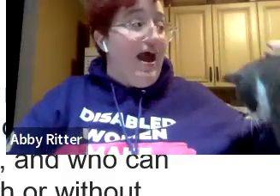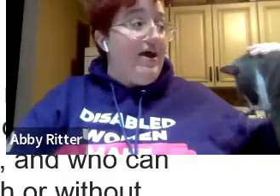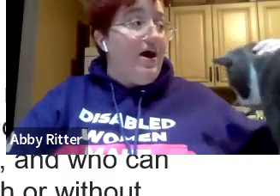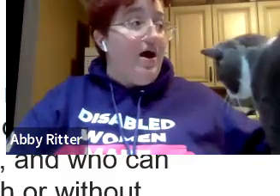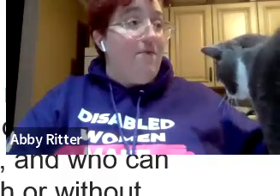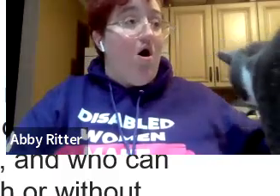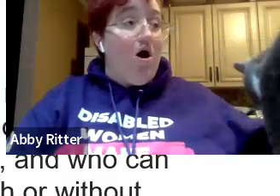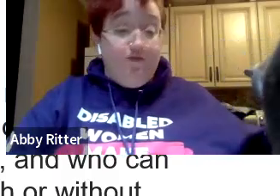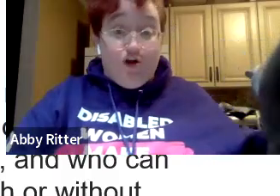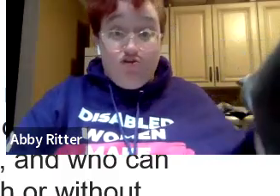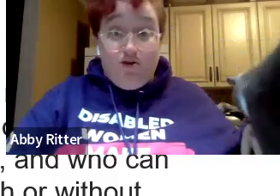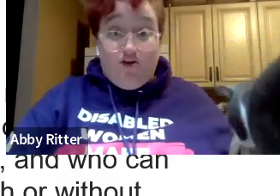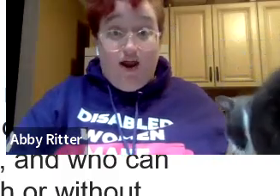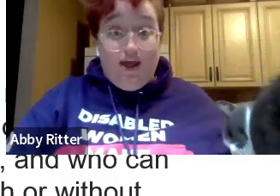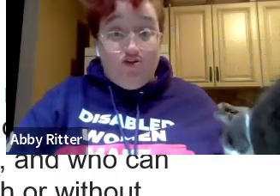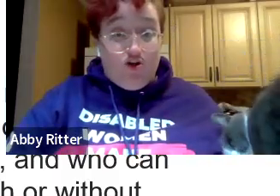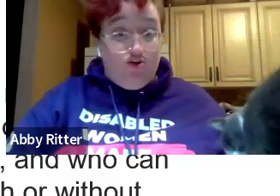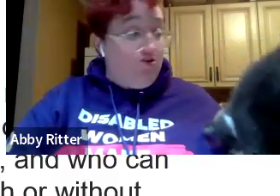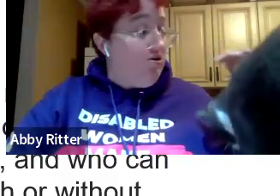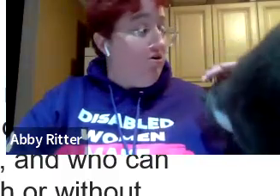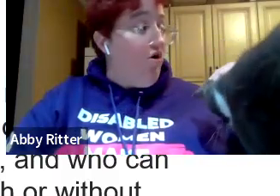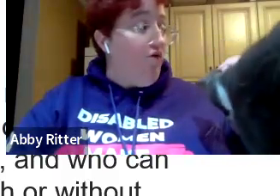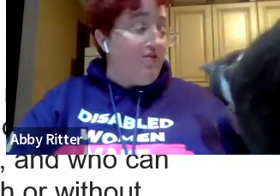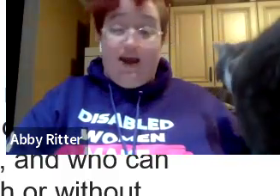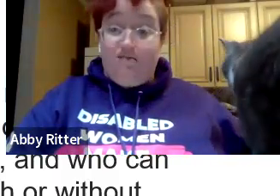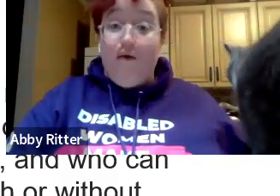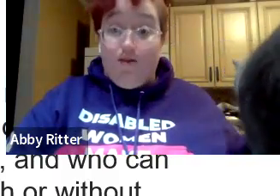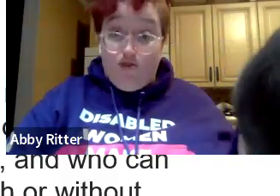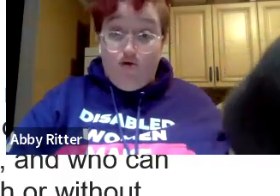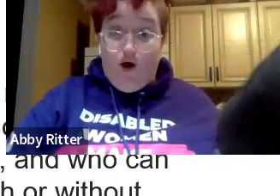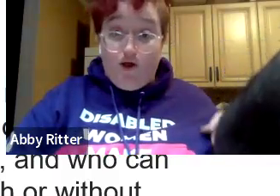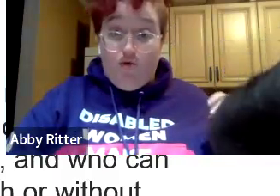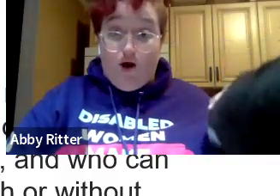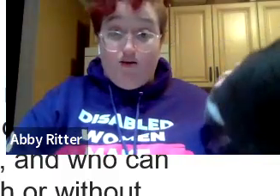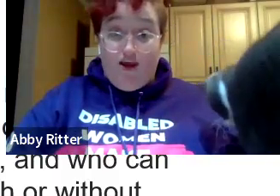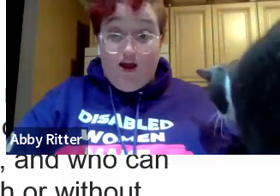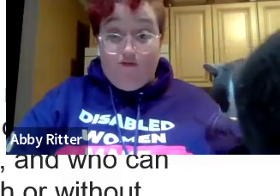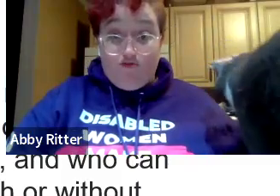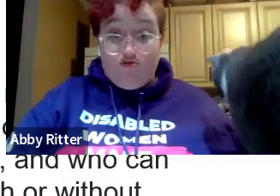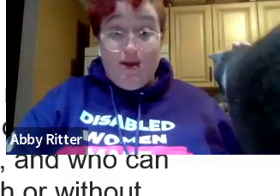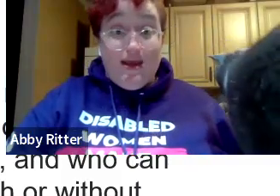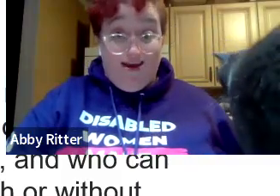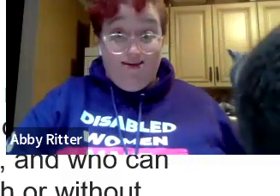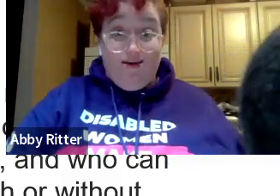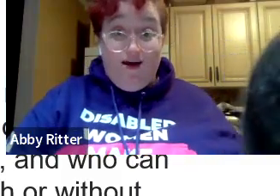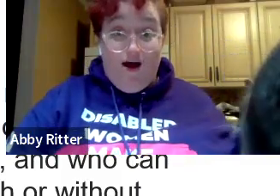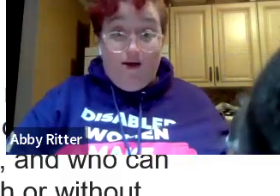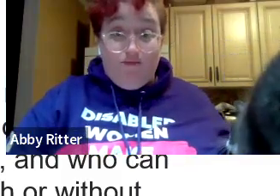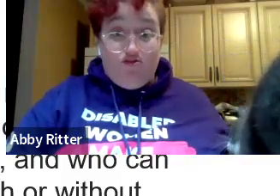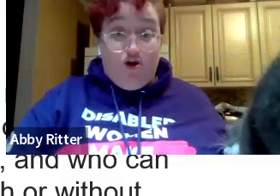to allow you to practice your religion, but what are we going to do? What kind of work are we going to do ahead of time to make sure that all of your